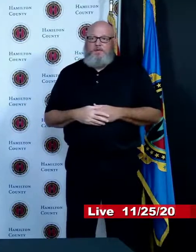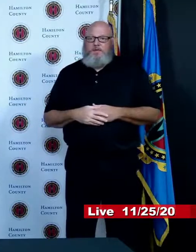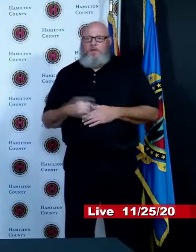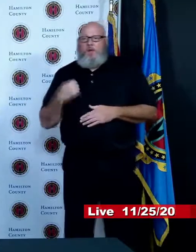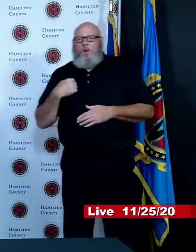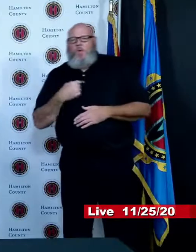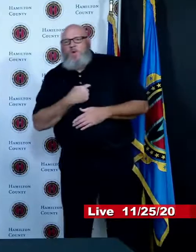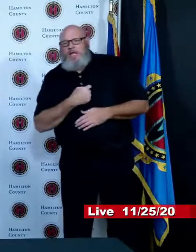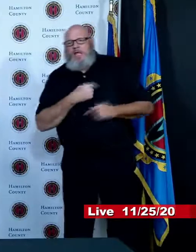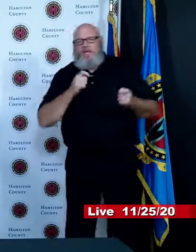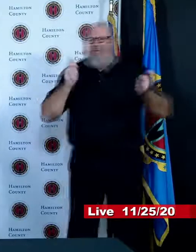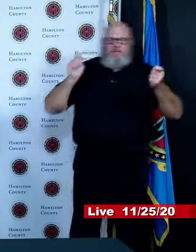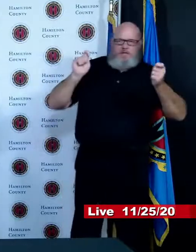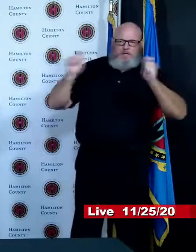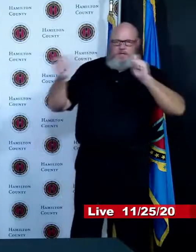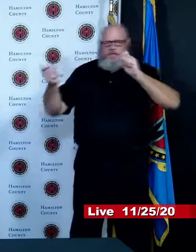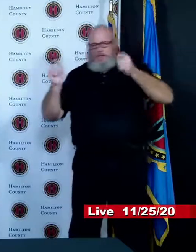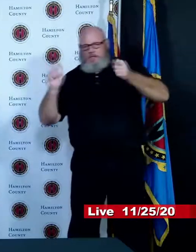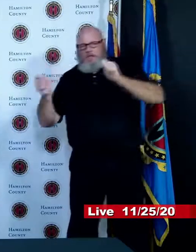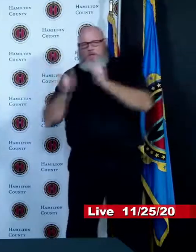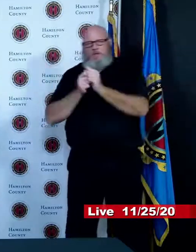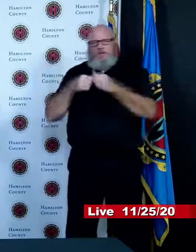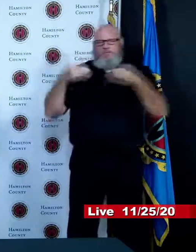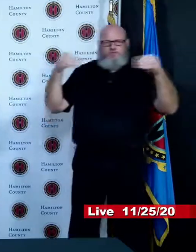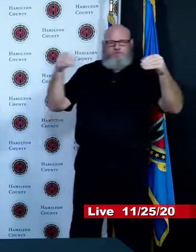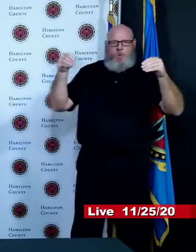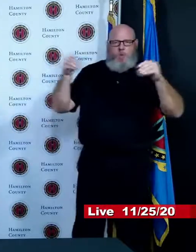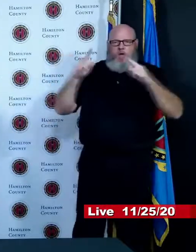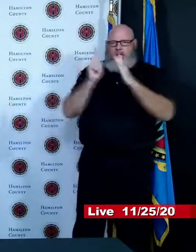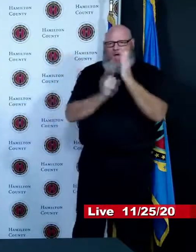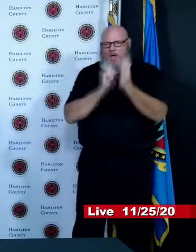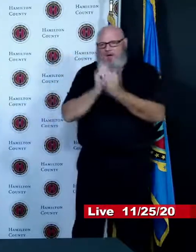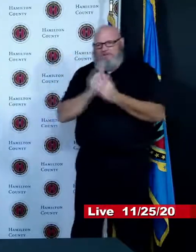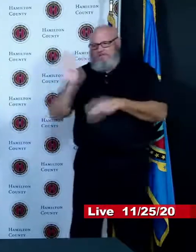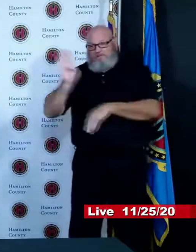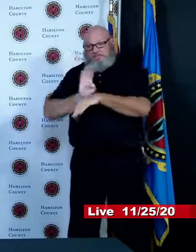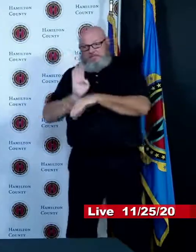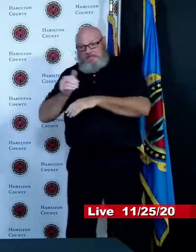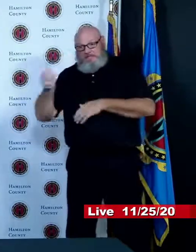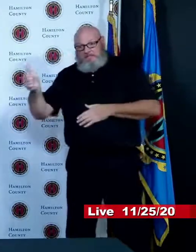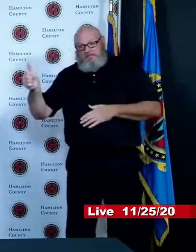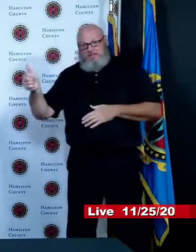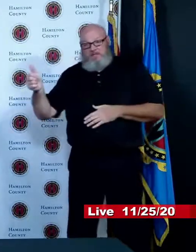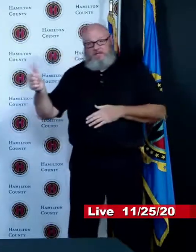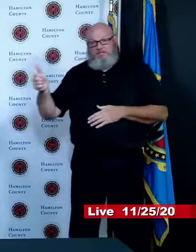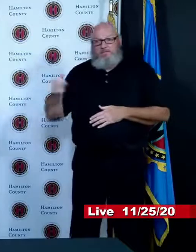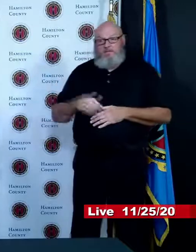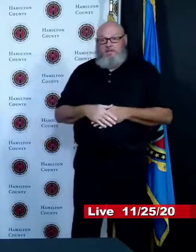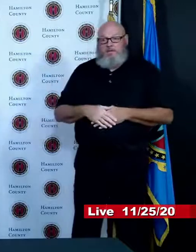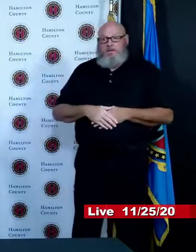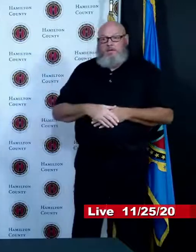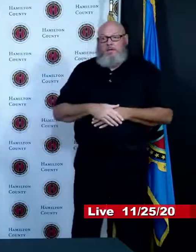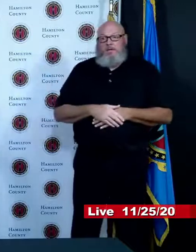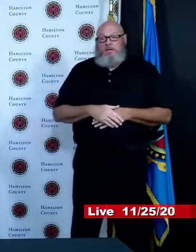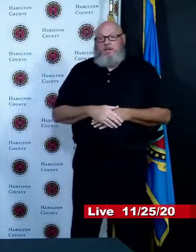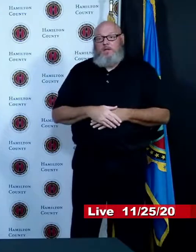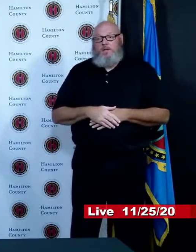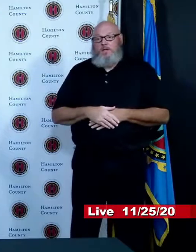the complaints for retail businesses are currently being redirected to the Bureau of Workers Compensation so once again my team actually is not responding to